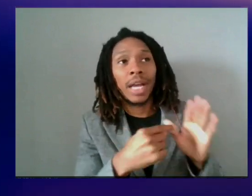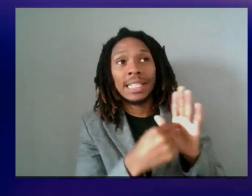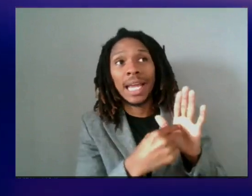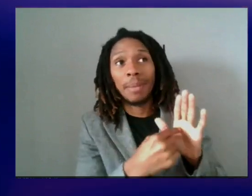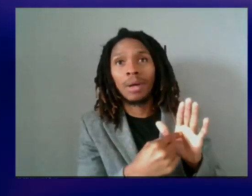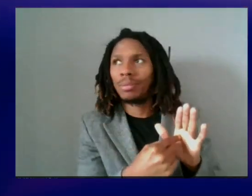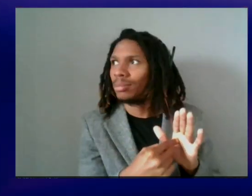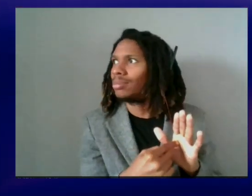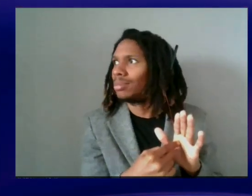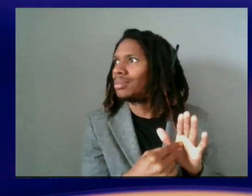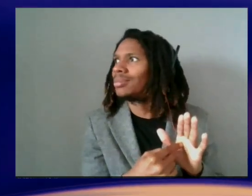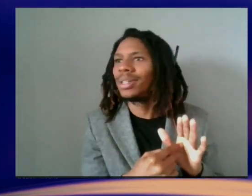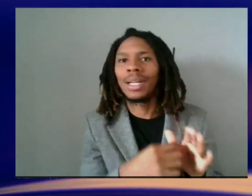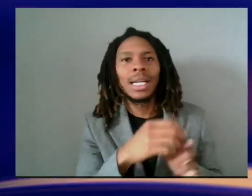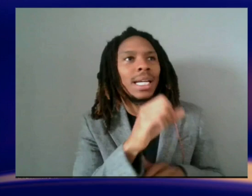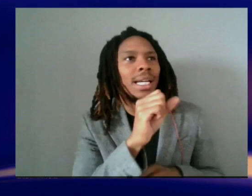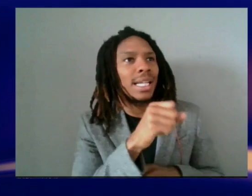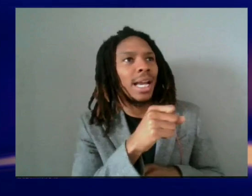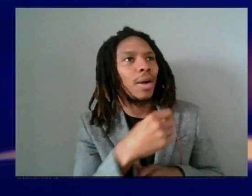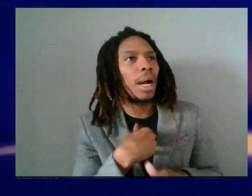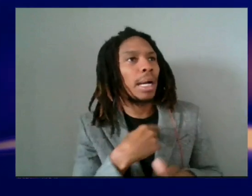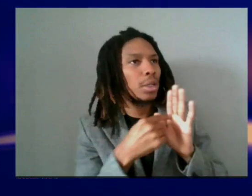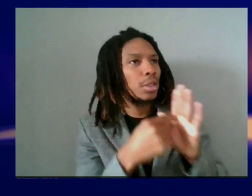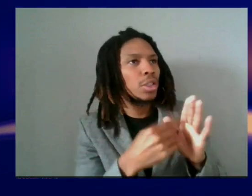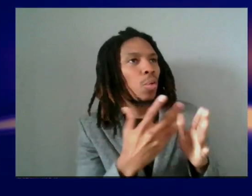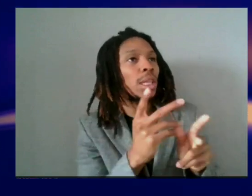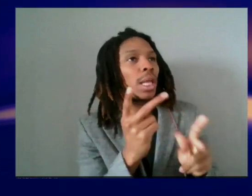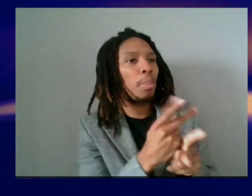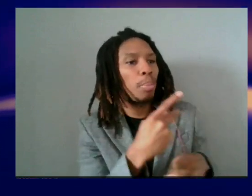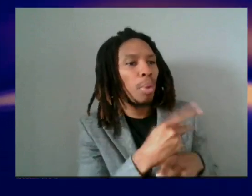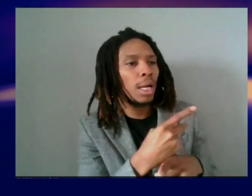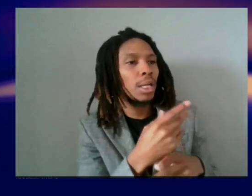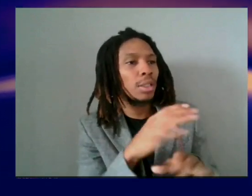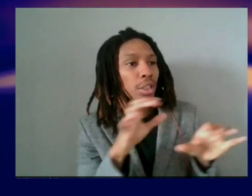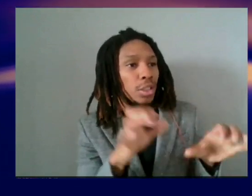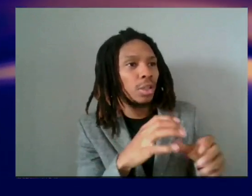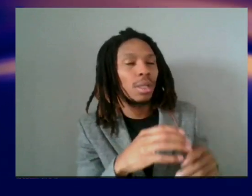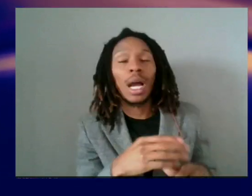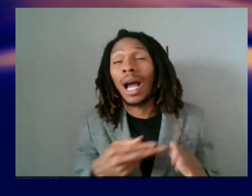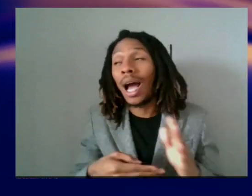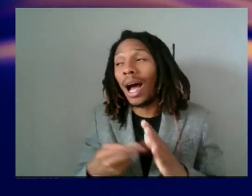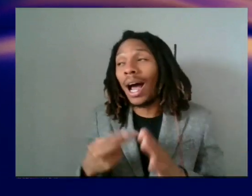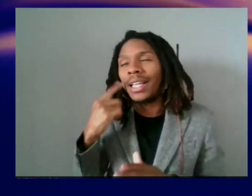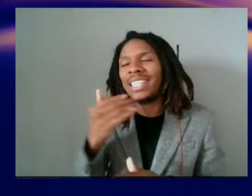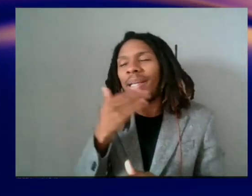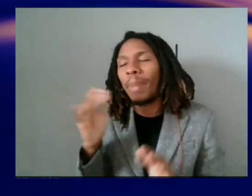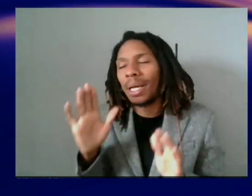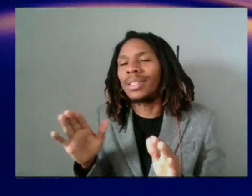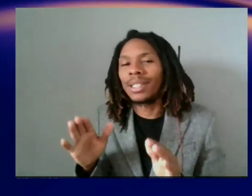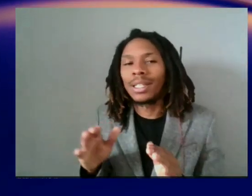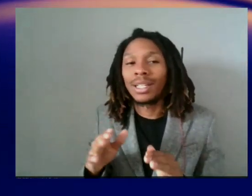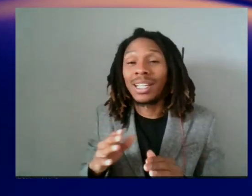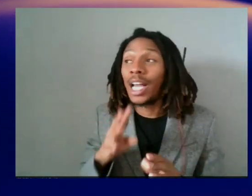And that way I can show you what the product does. And.... Honestly, that would be the best thing because like talking about all this is great,